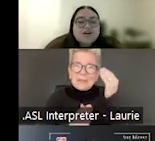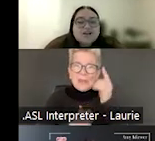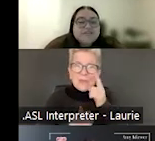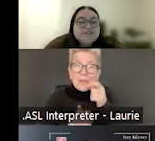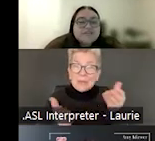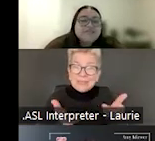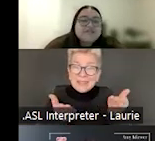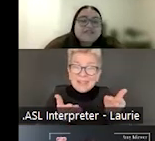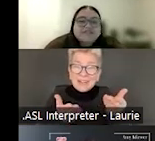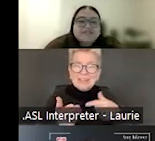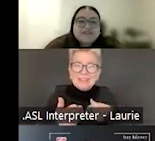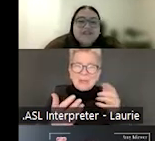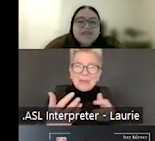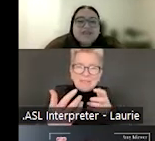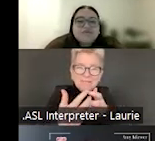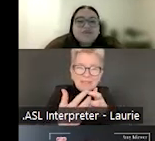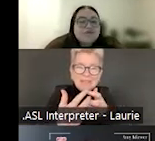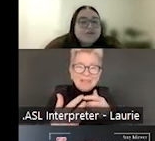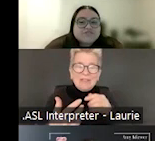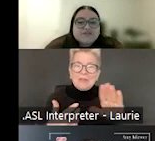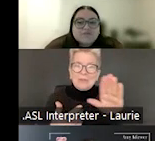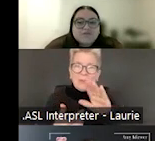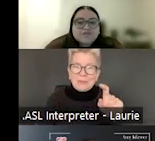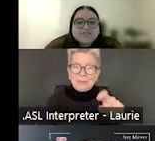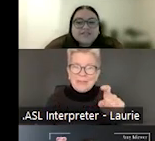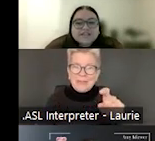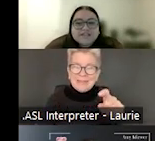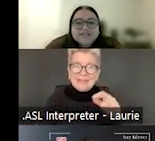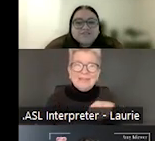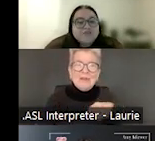our content to your needs, and we are using our polls to take attendance for